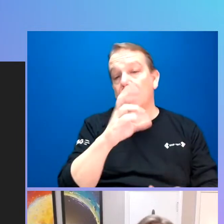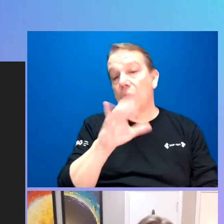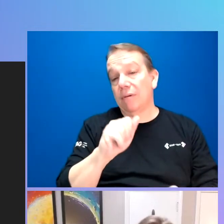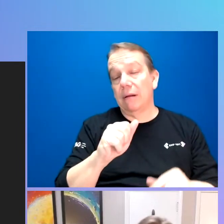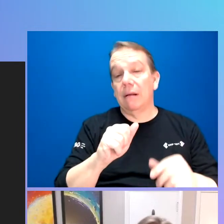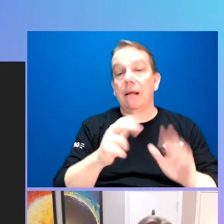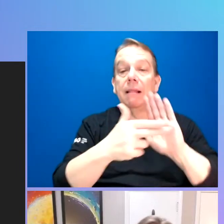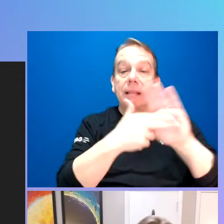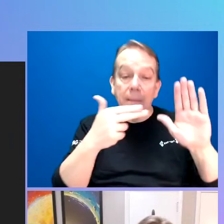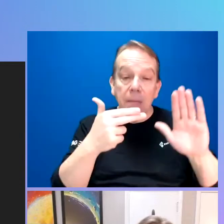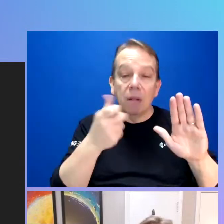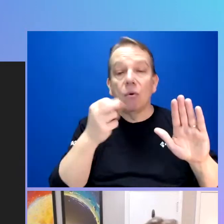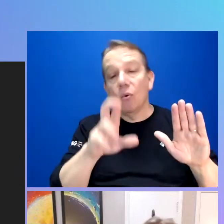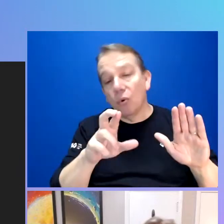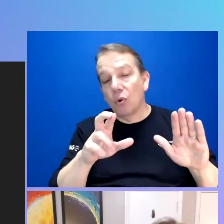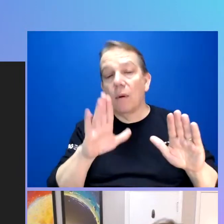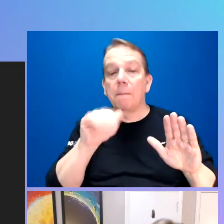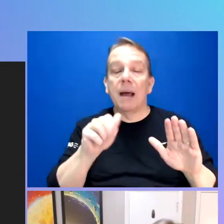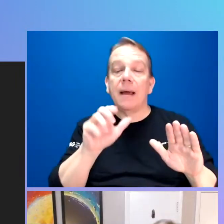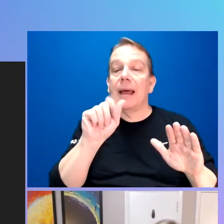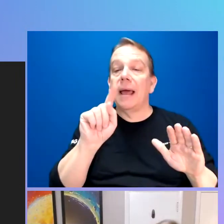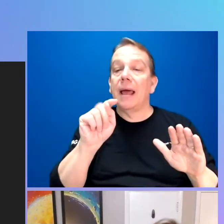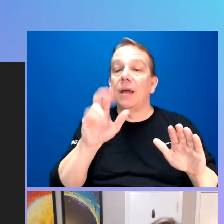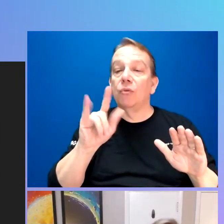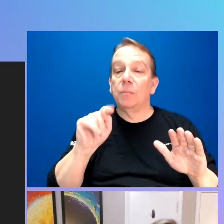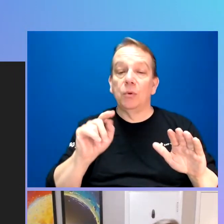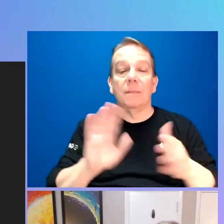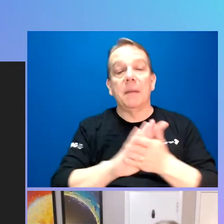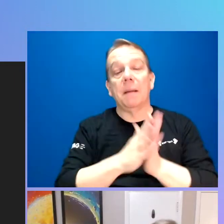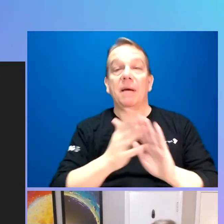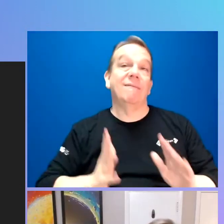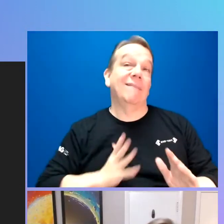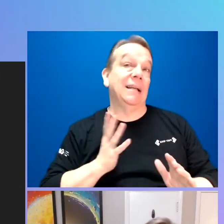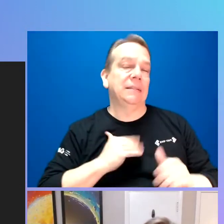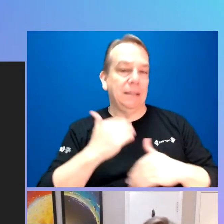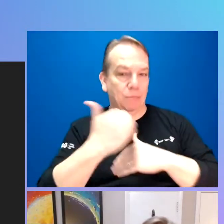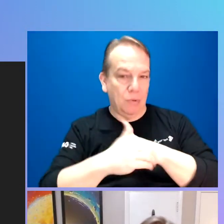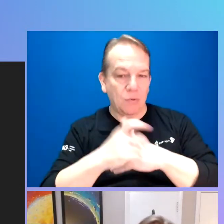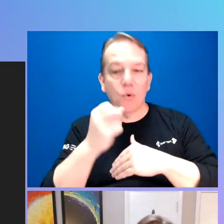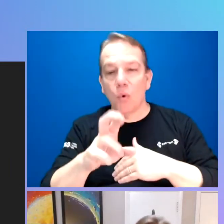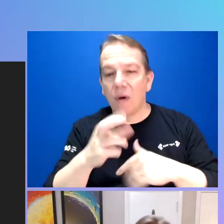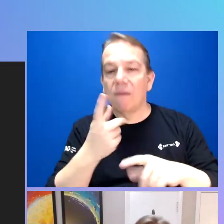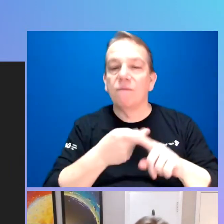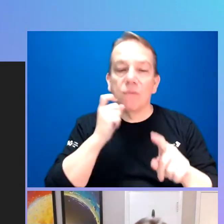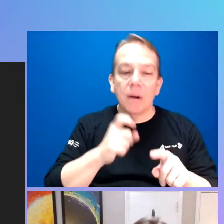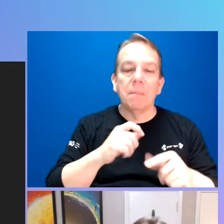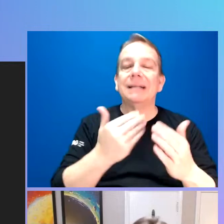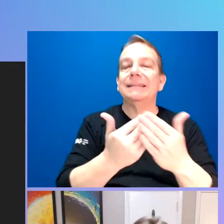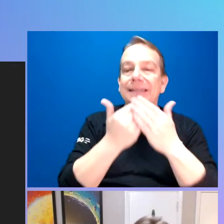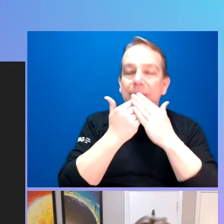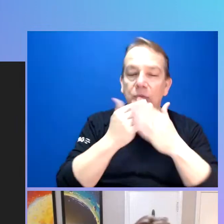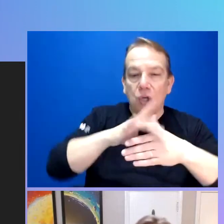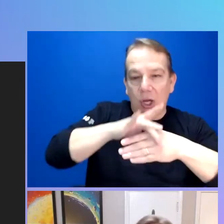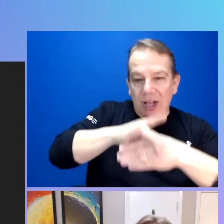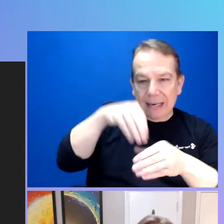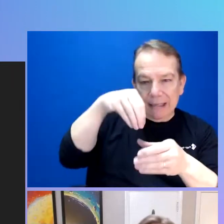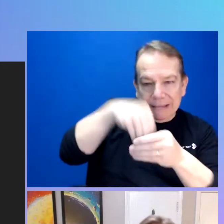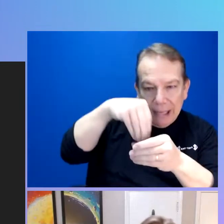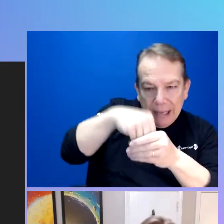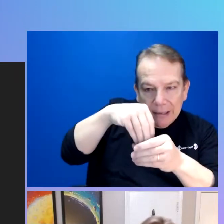labeled by attributes to make it into some fancy bread, or the name can come from the sandwich